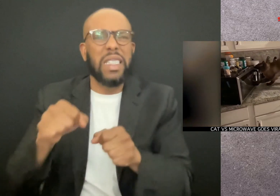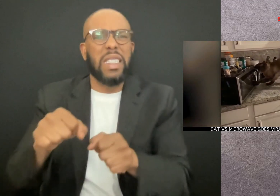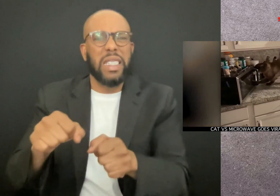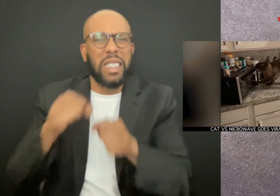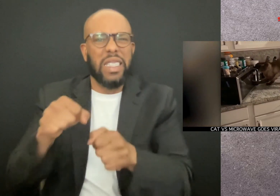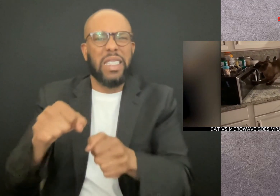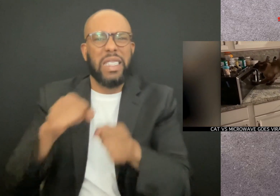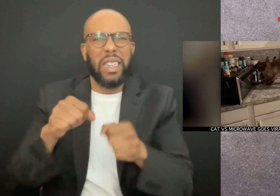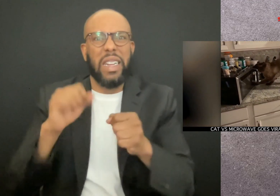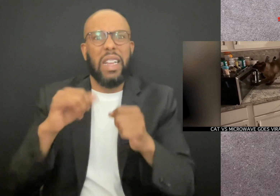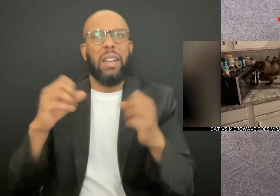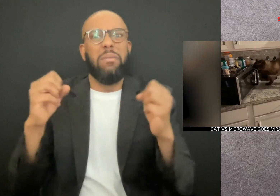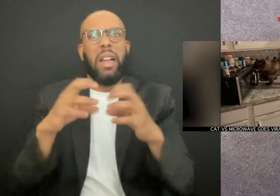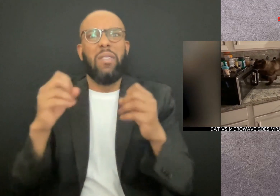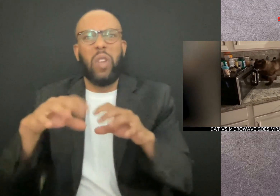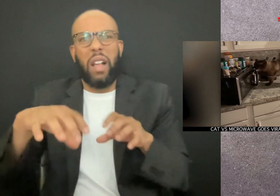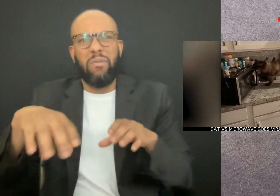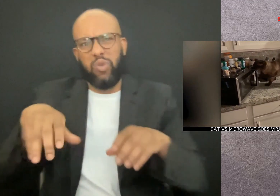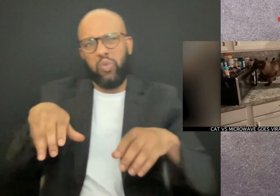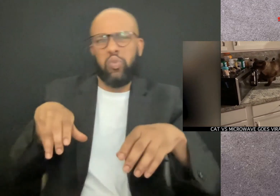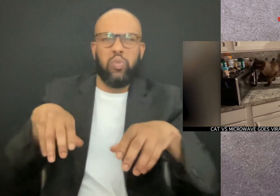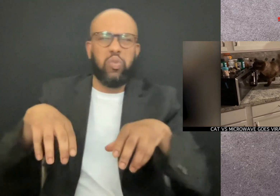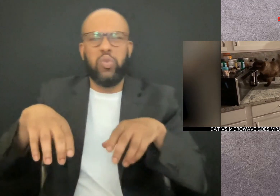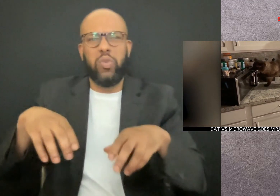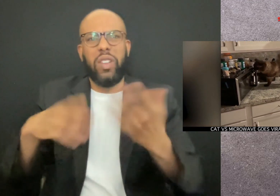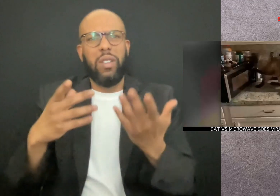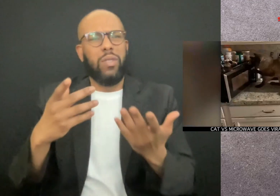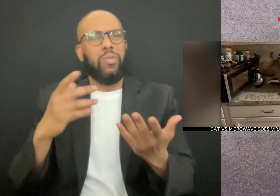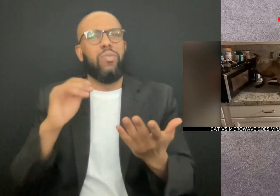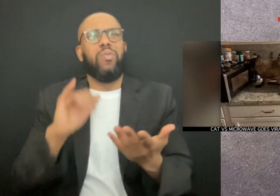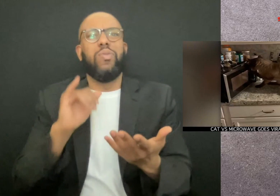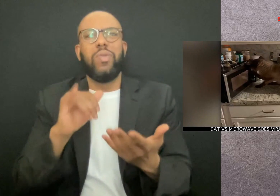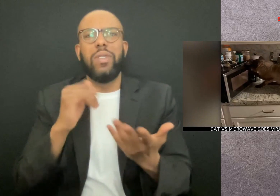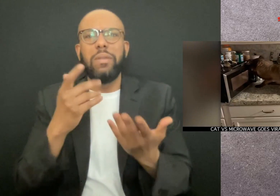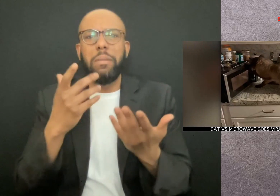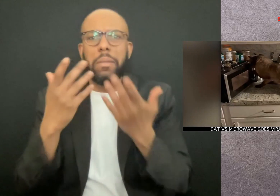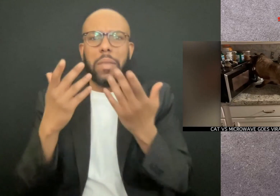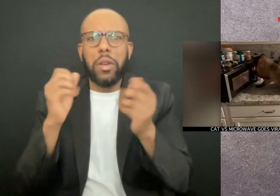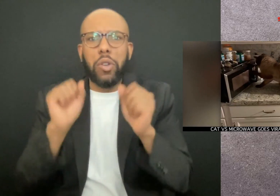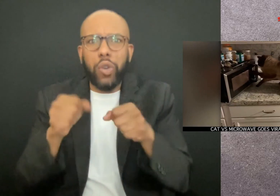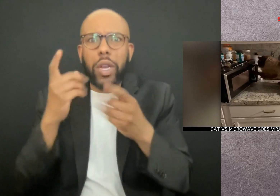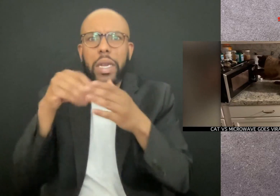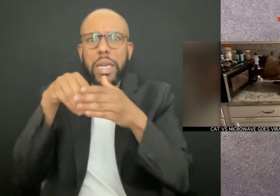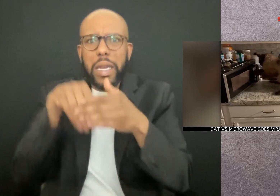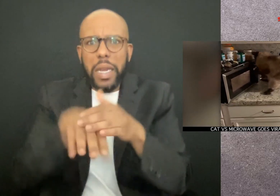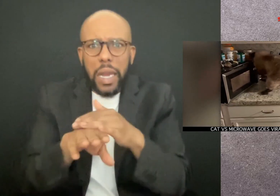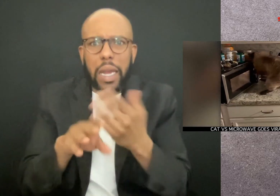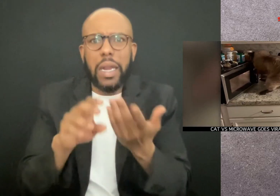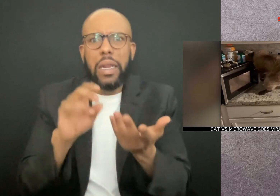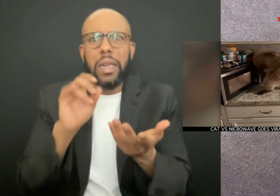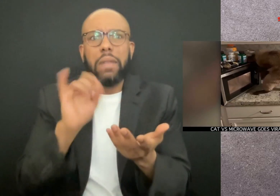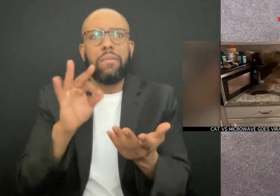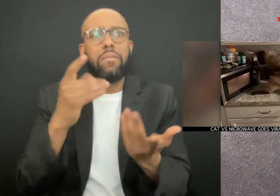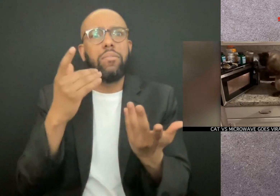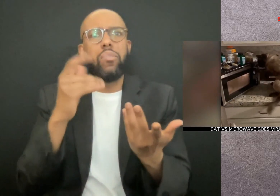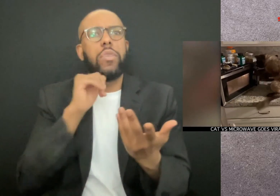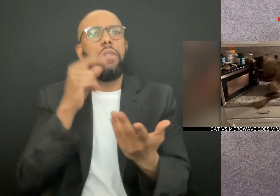he yanks and yanks so hard the microwave slides across the counter and he would've certainly